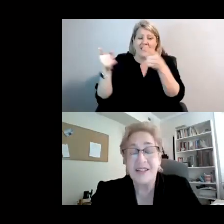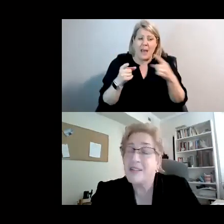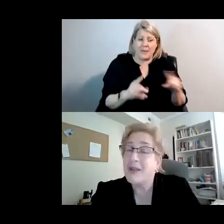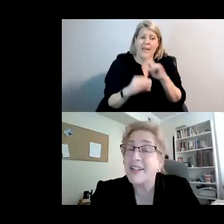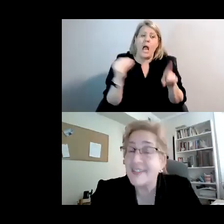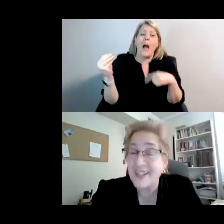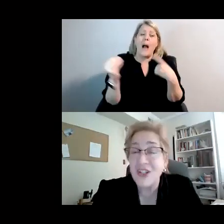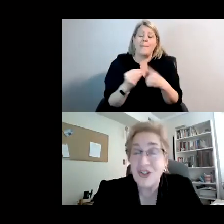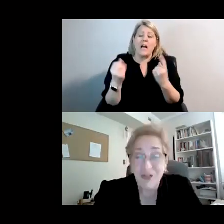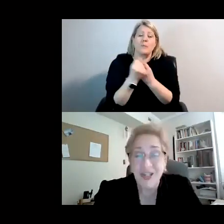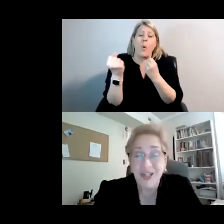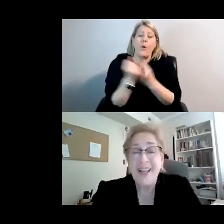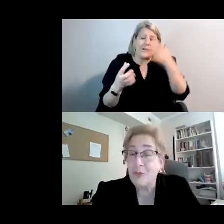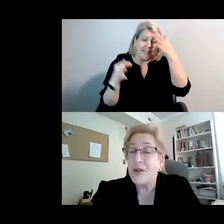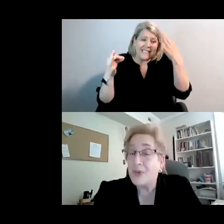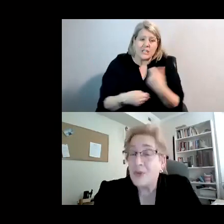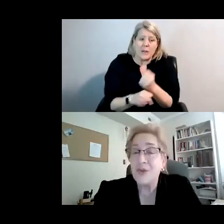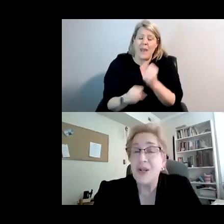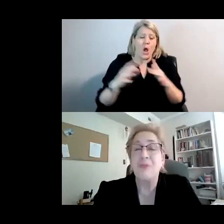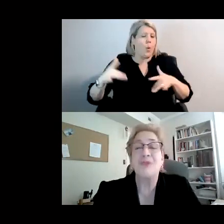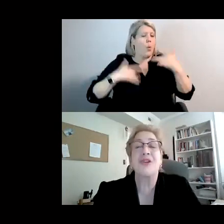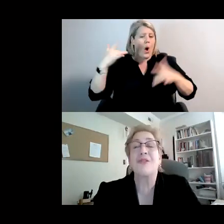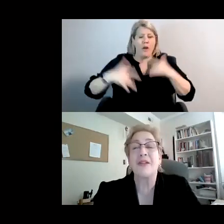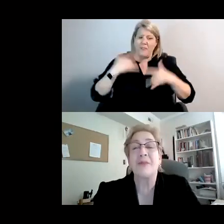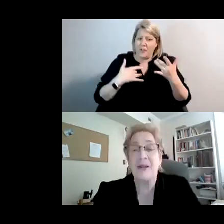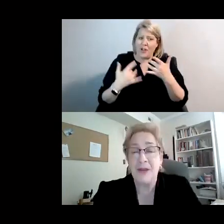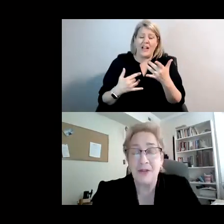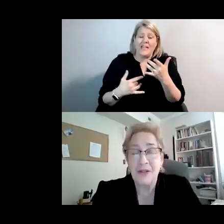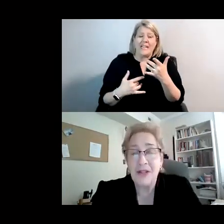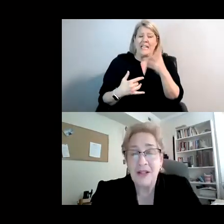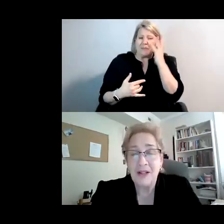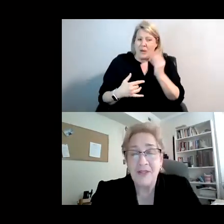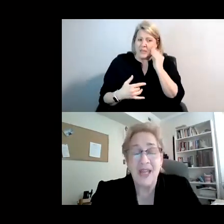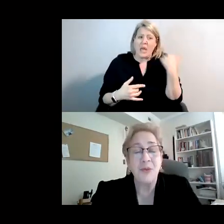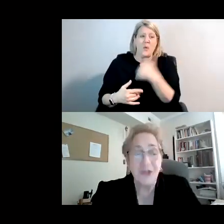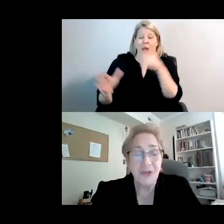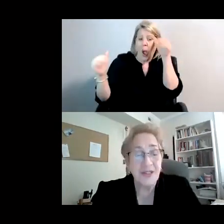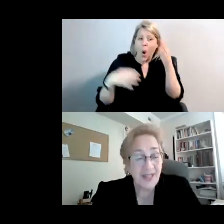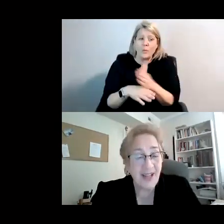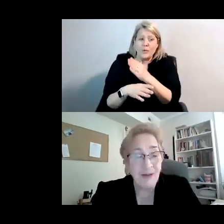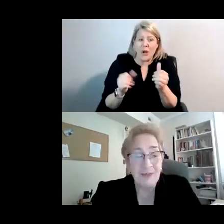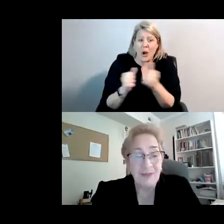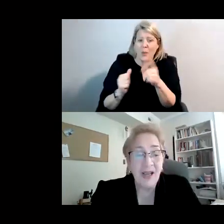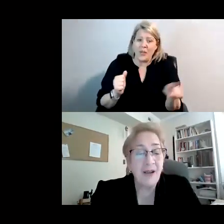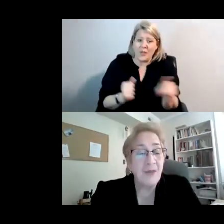It's been an exciting journey and one in which we hope we'll share a little bit about that with you today.